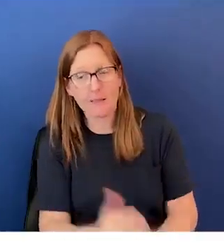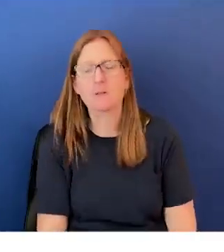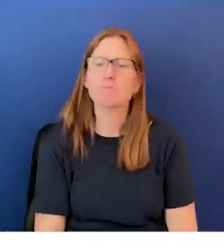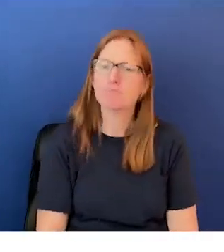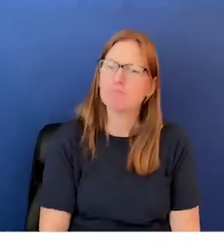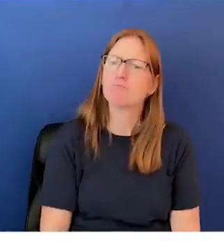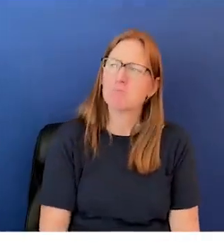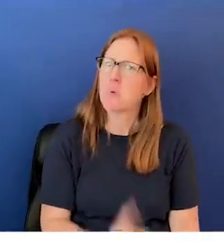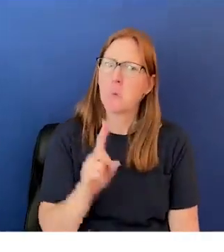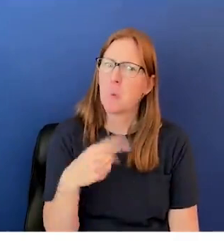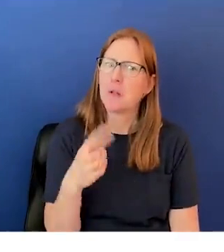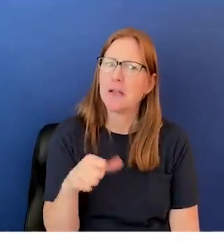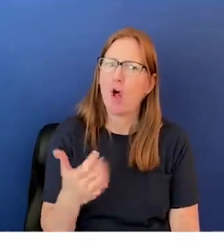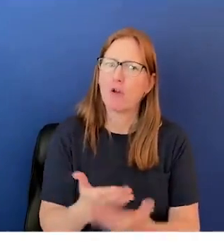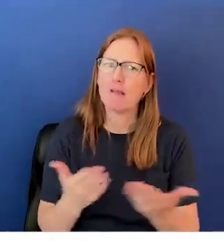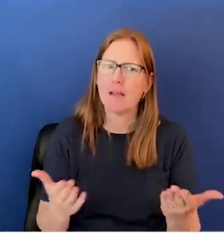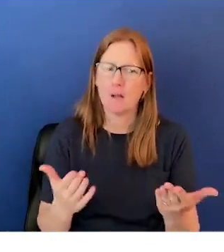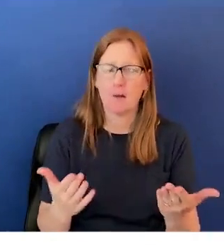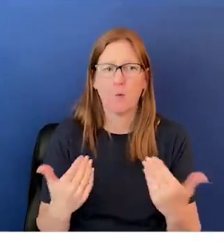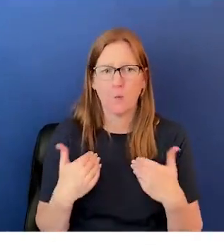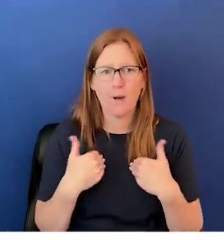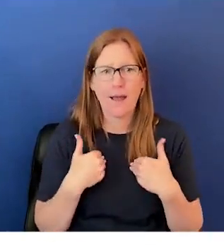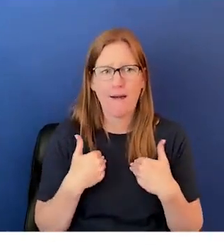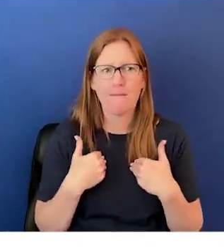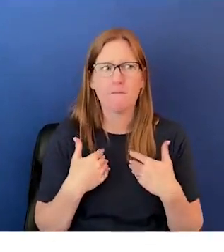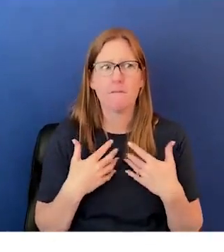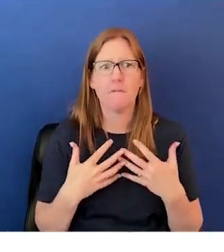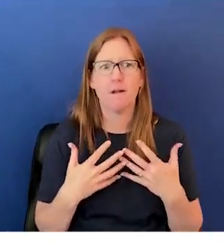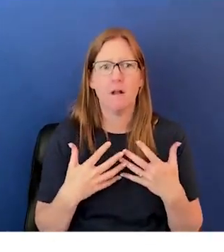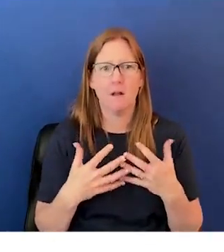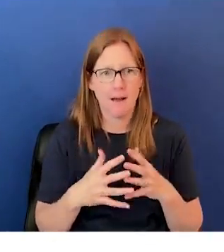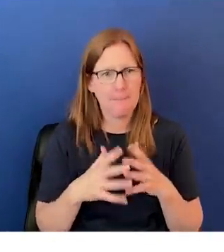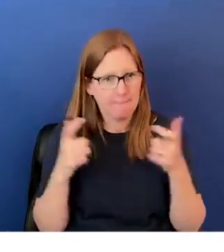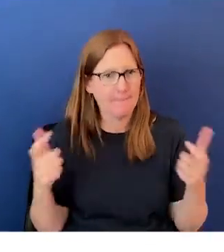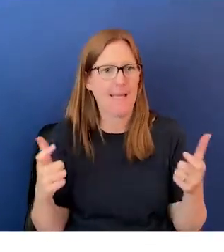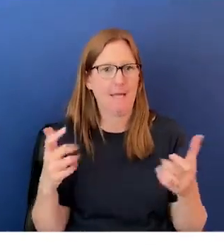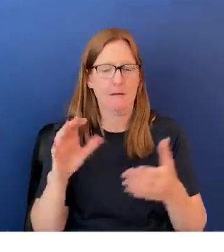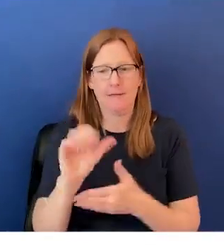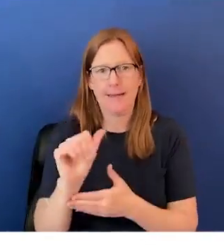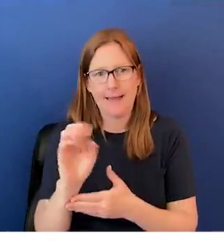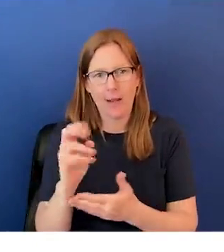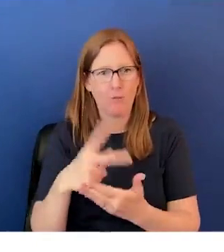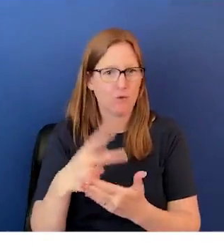is that we have a fairly substantial family caregiving support program. Including lifespan respite.